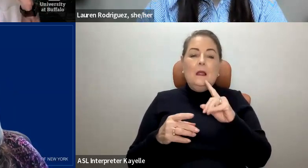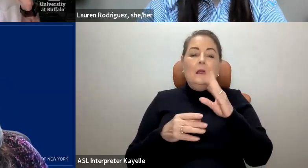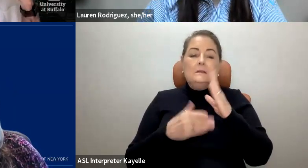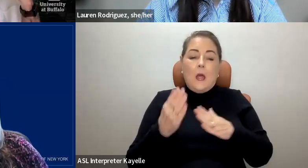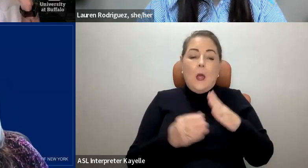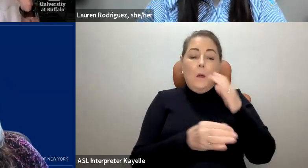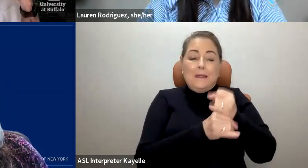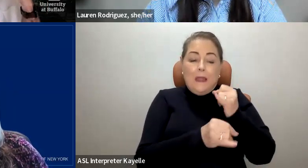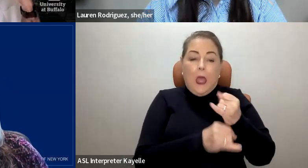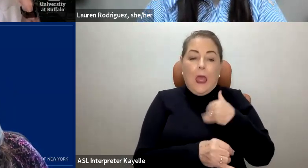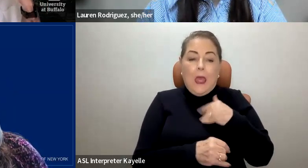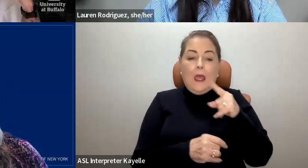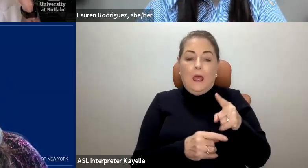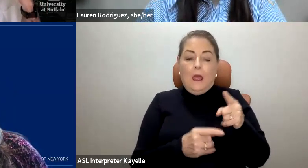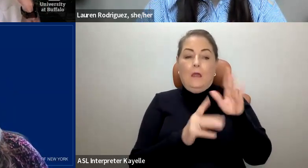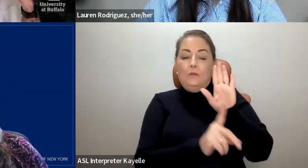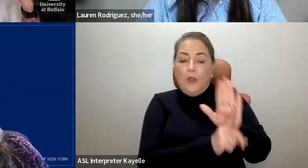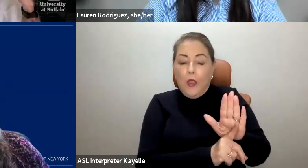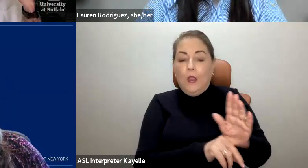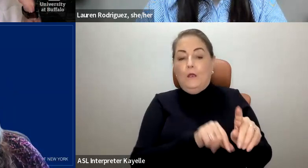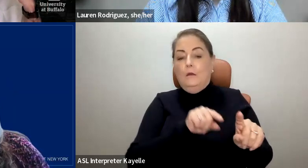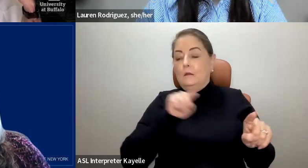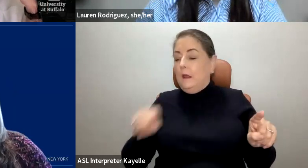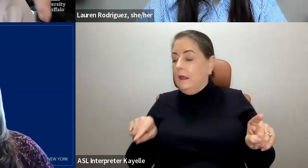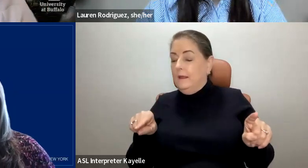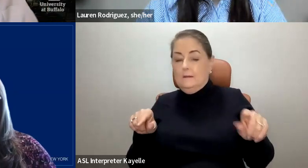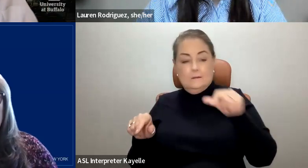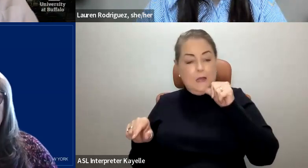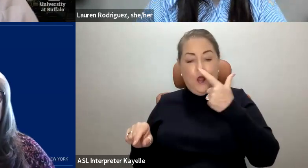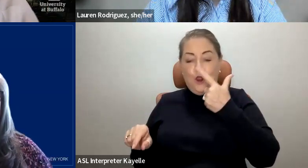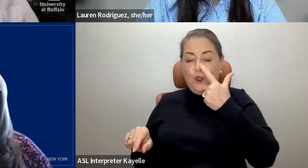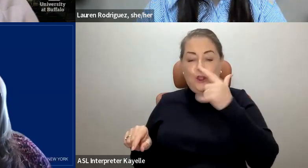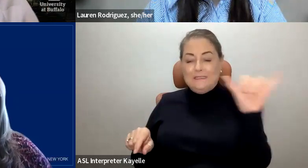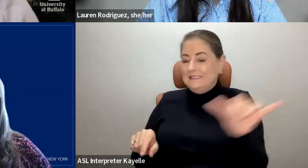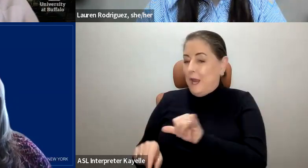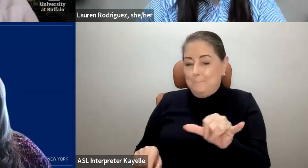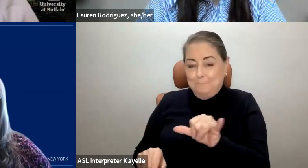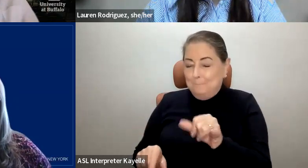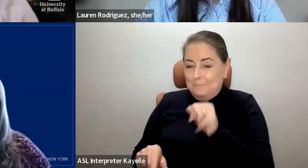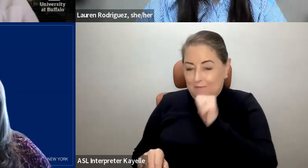own instances, so Blackboard from one campus to the other didn't necessarily look the same. So really, every campus